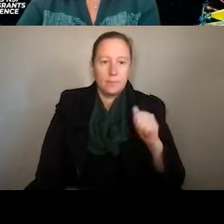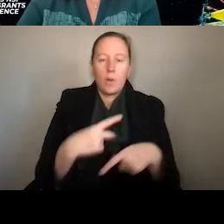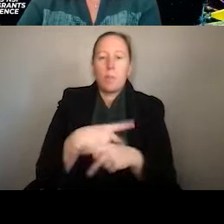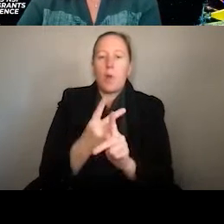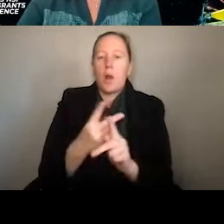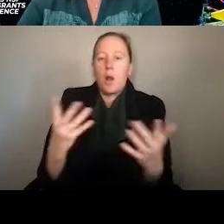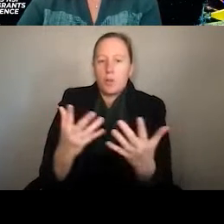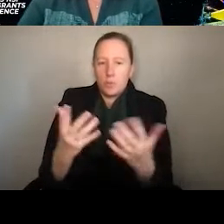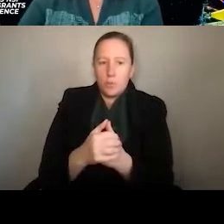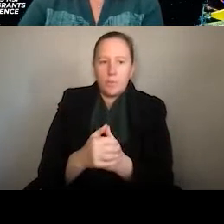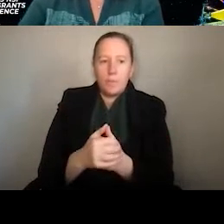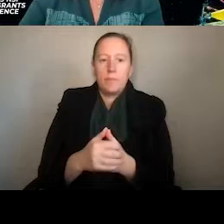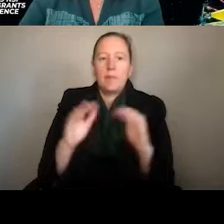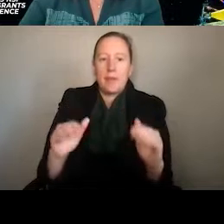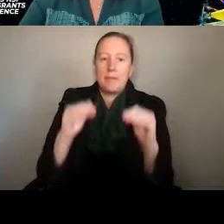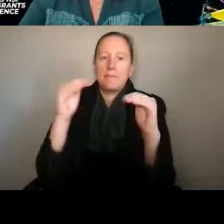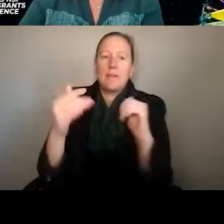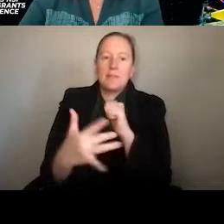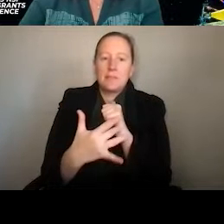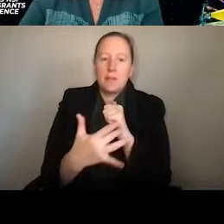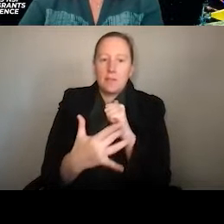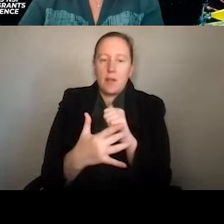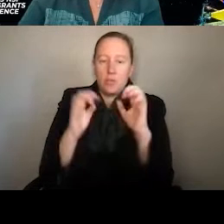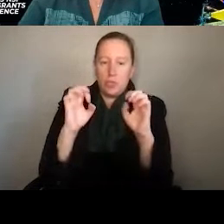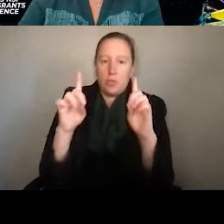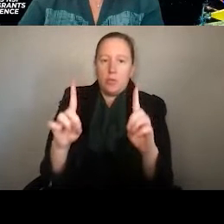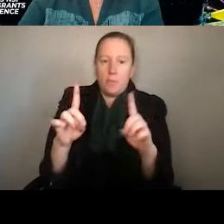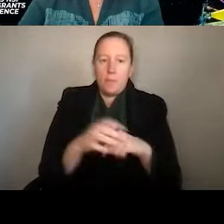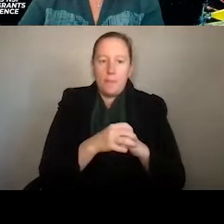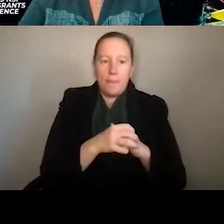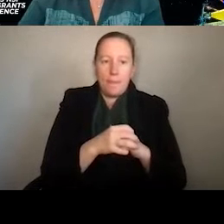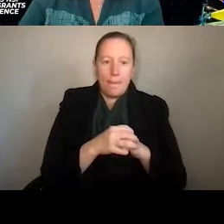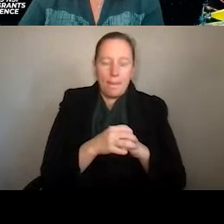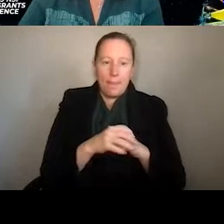The Advanced Technological Education, ATE.